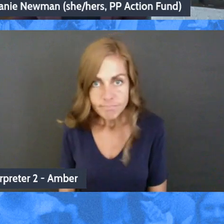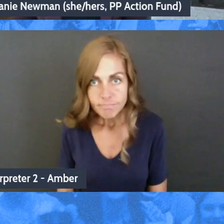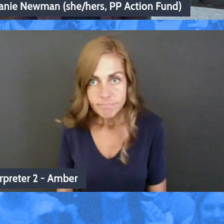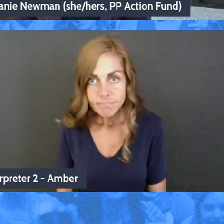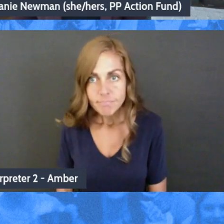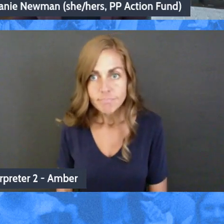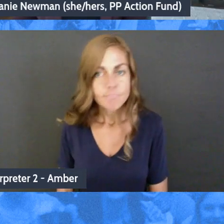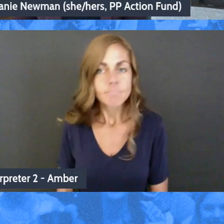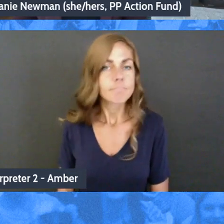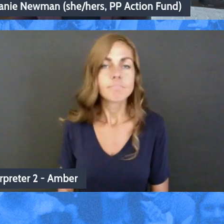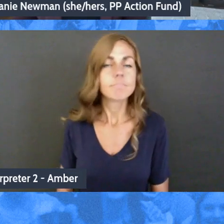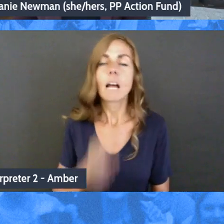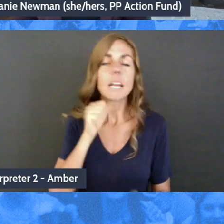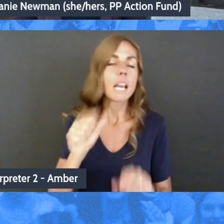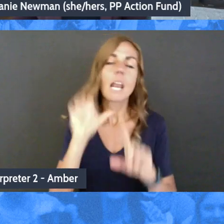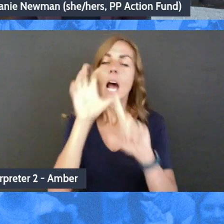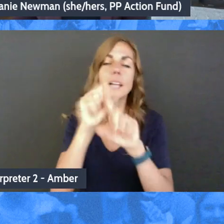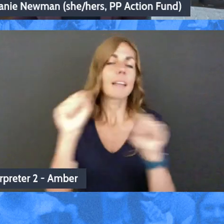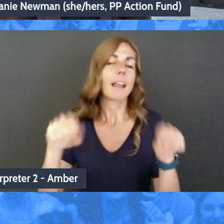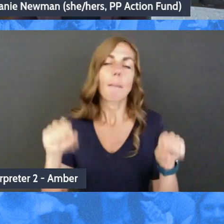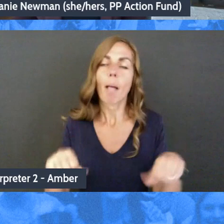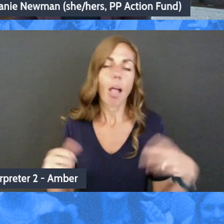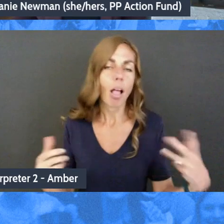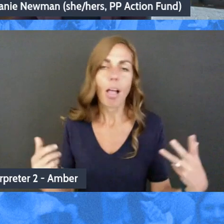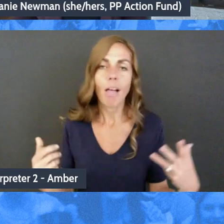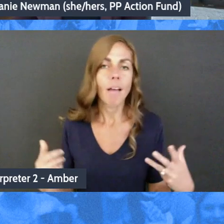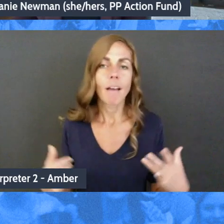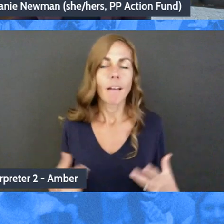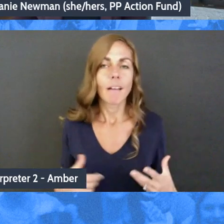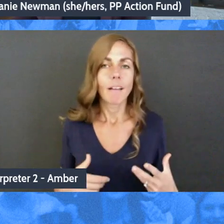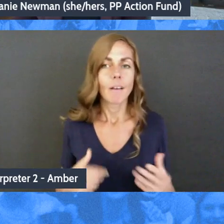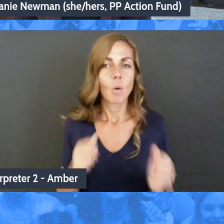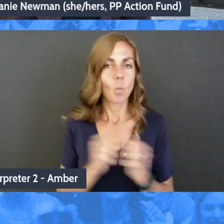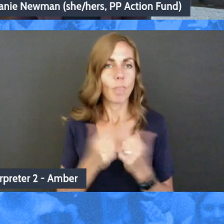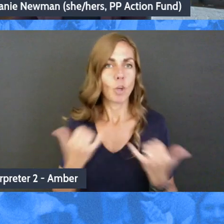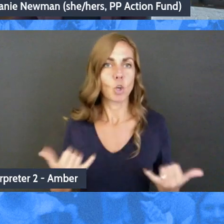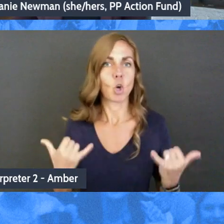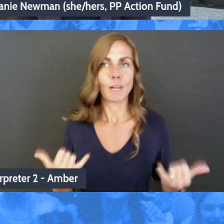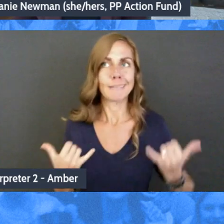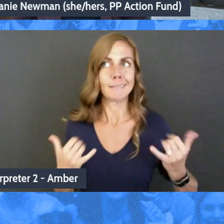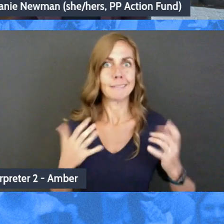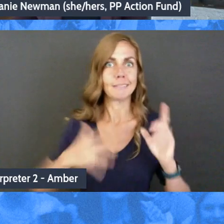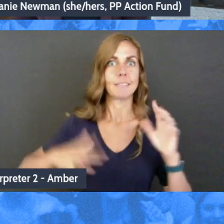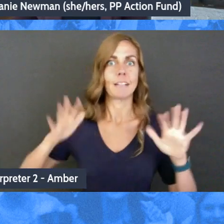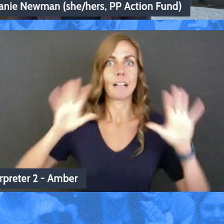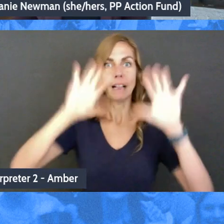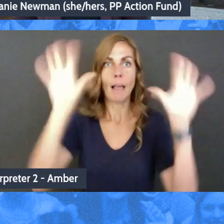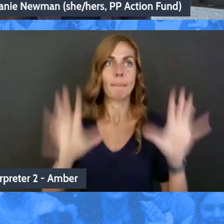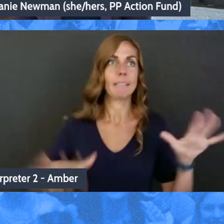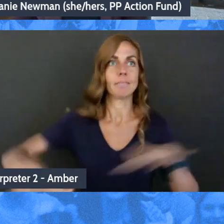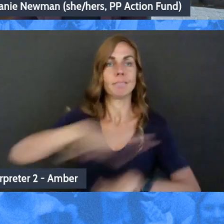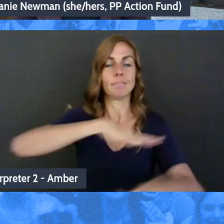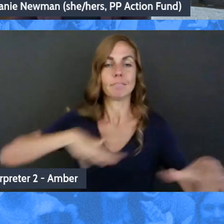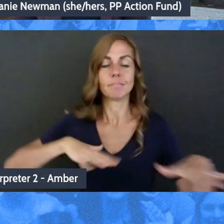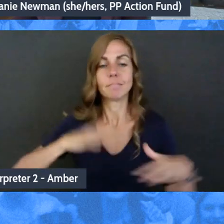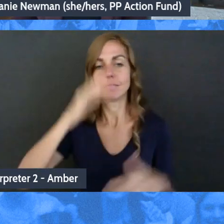It's not possible within a given the state of affairs that we're in today. So centering women and families and the policy work